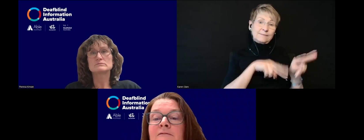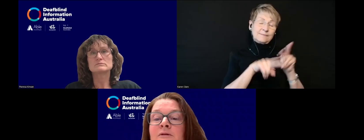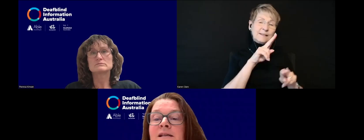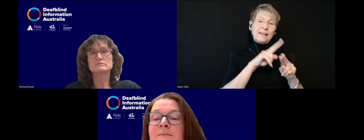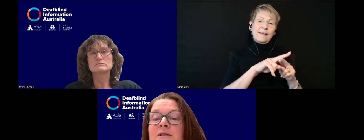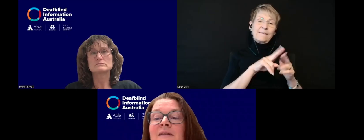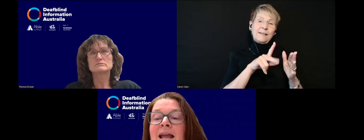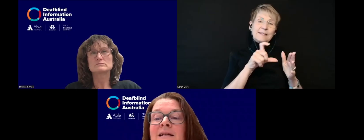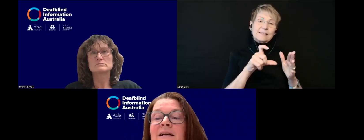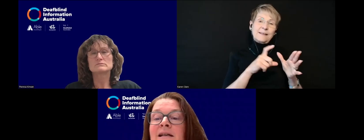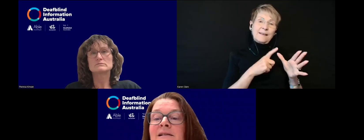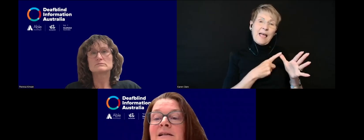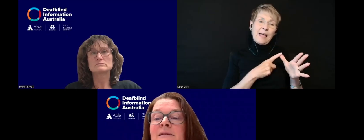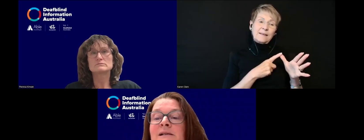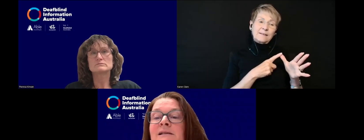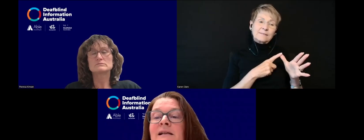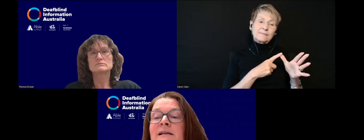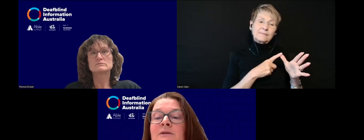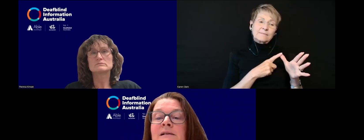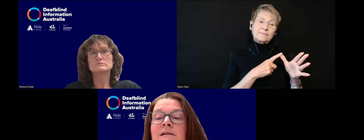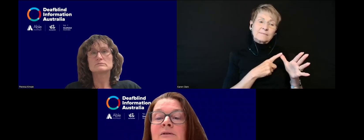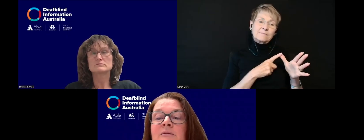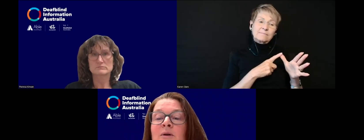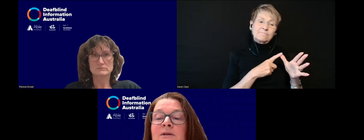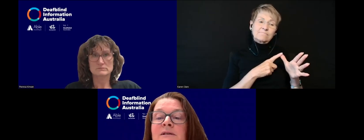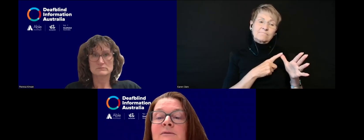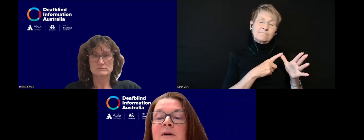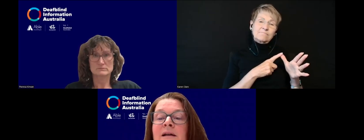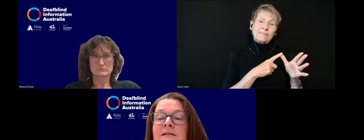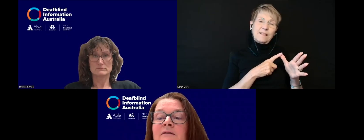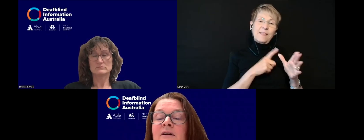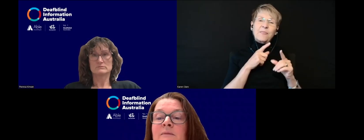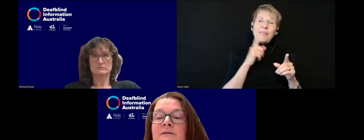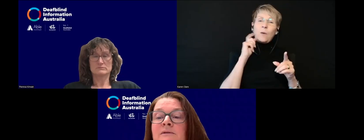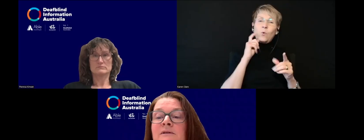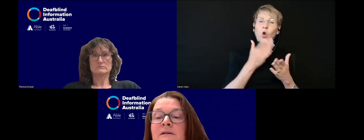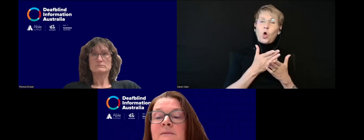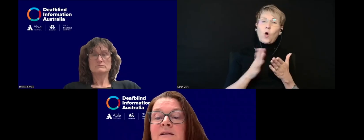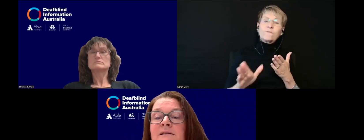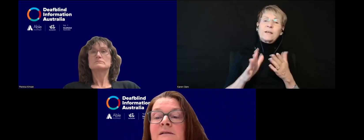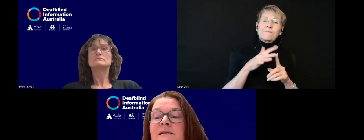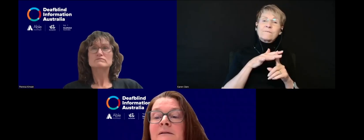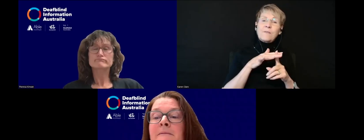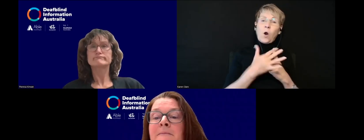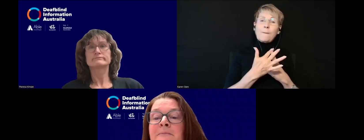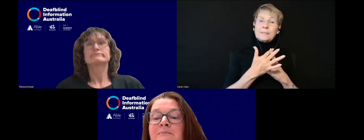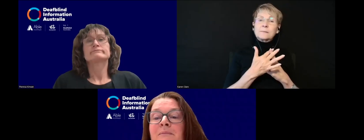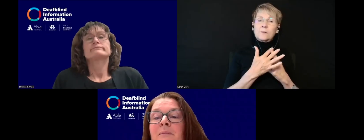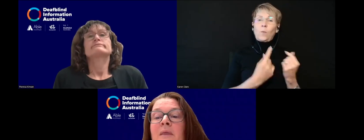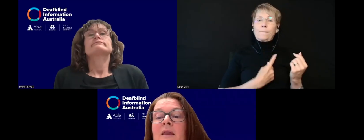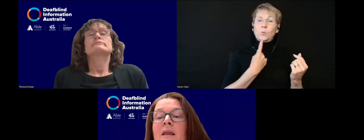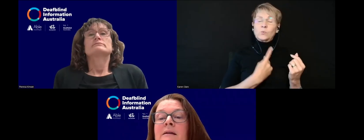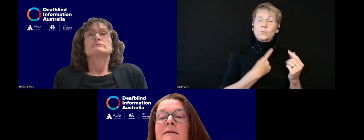for access to the NDIS explicitly exclude personal and environmental circumstances?